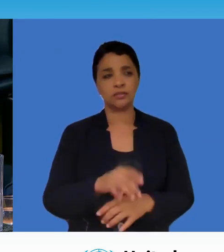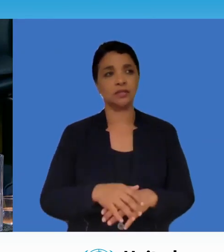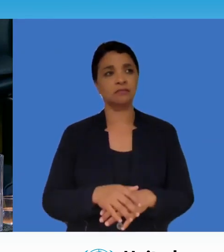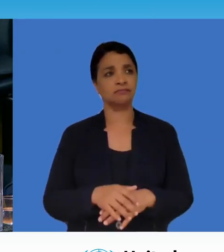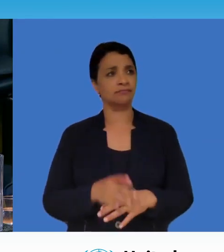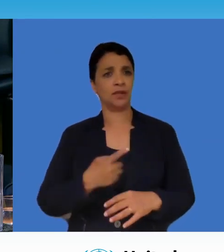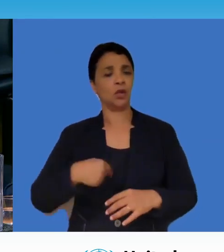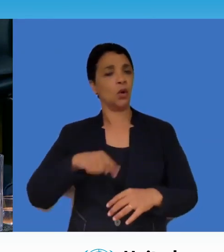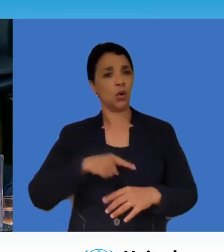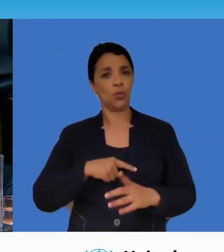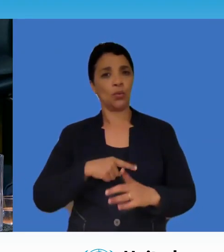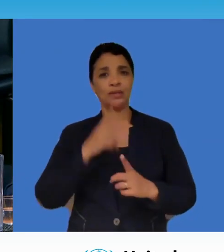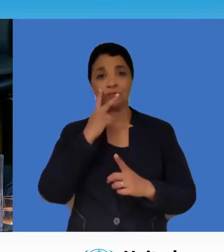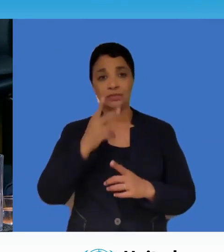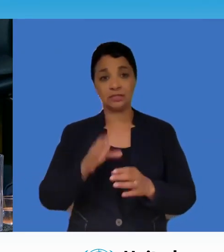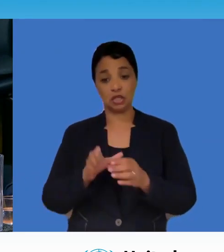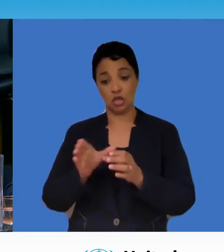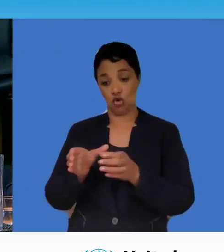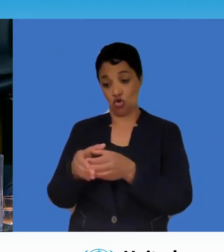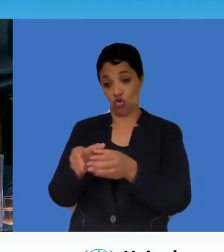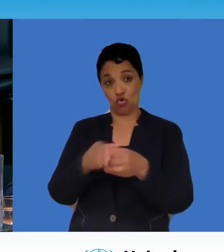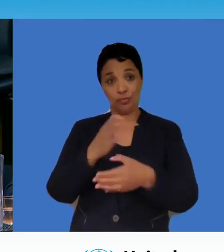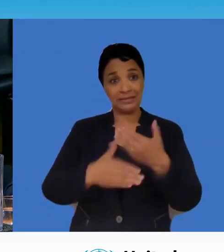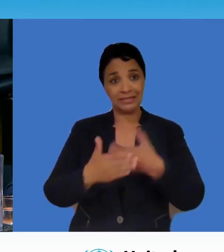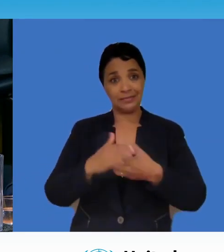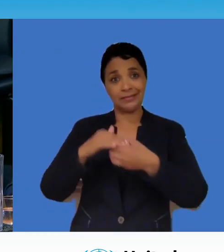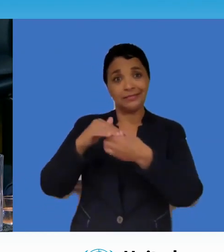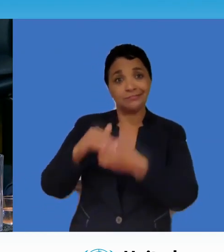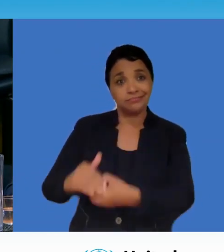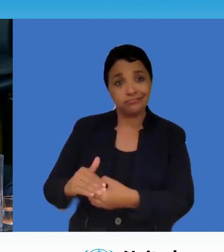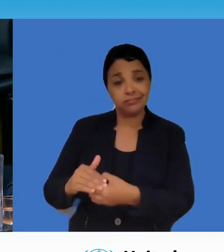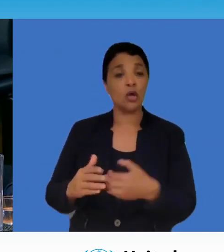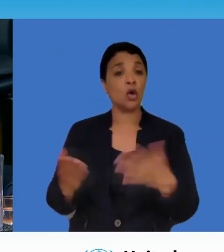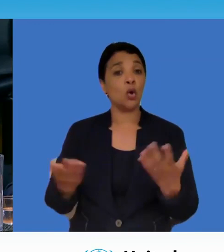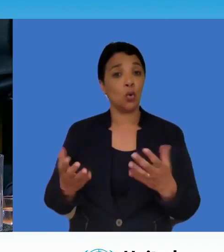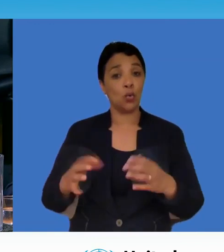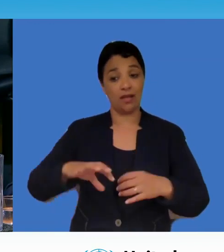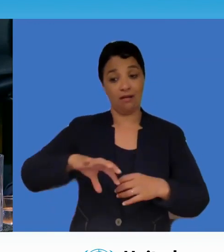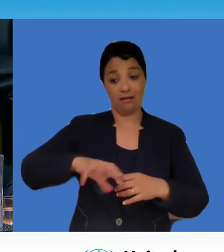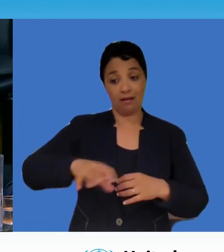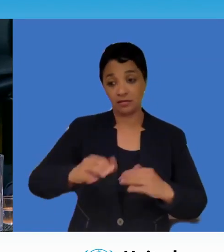regards to how to make sure we're addressing the under represented groups at National and